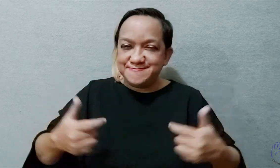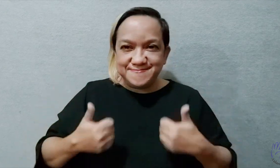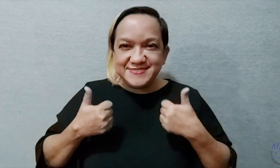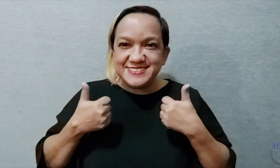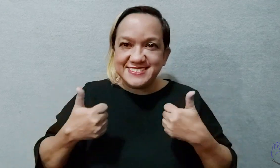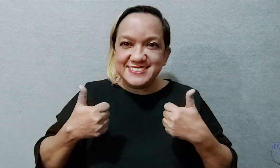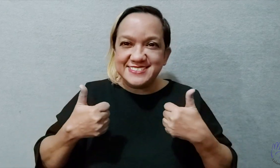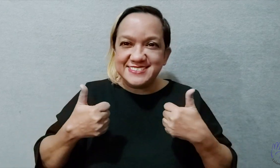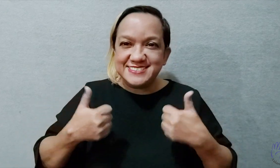Thank you!